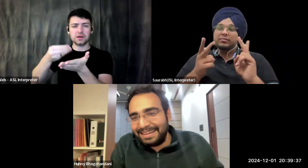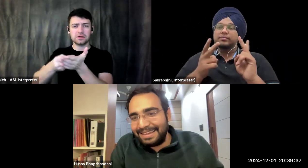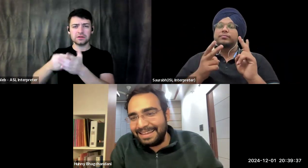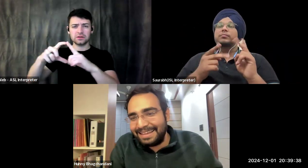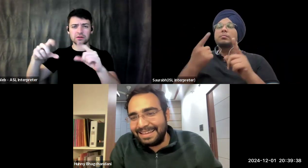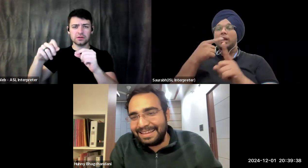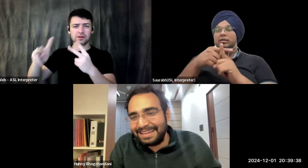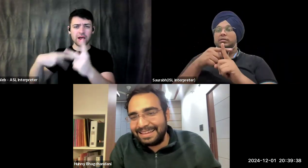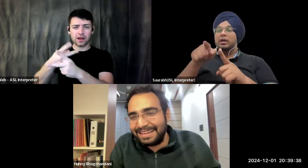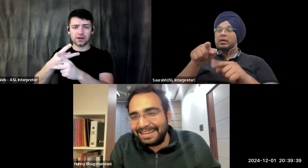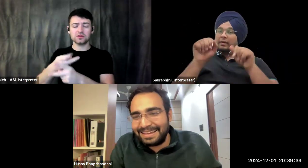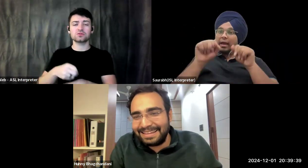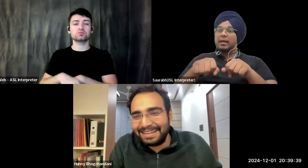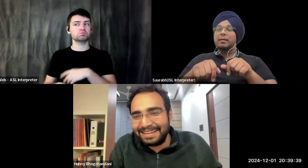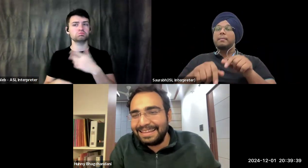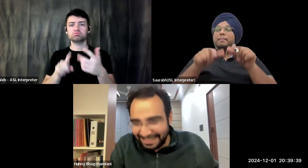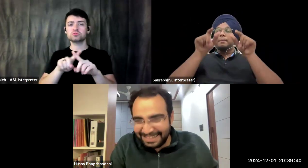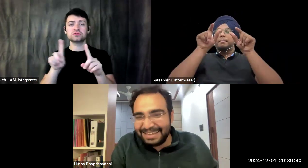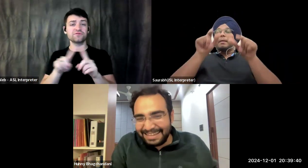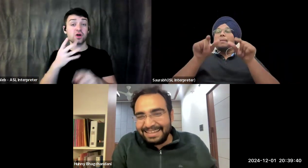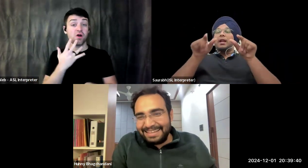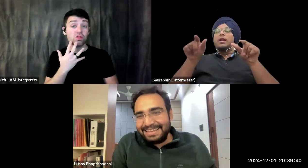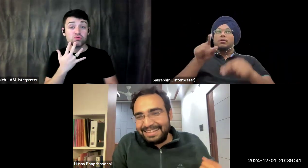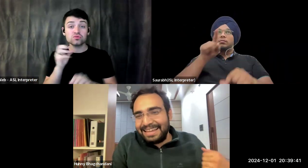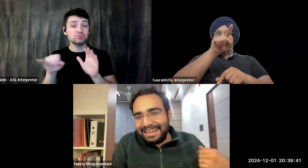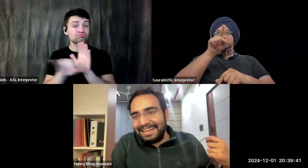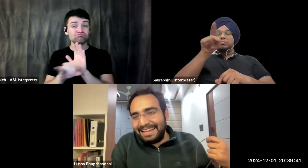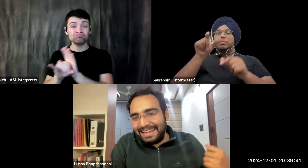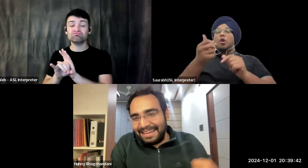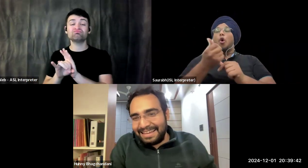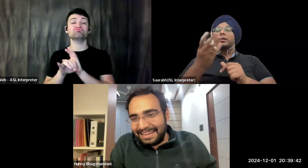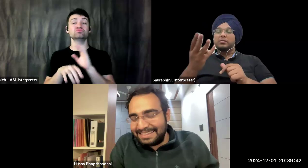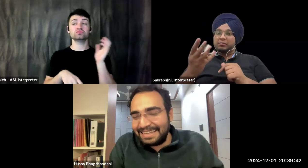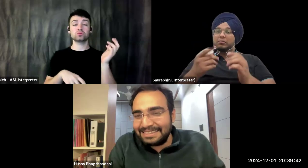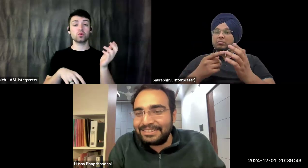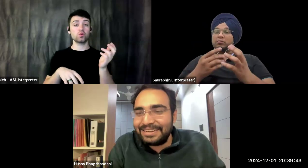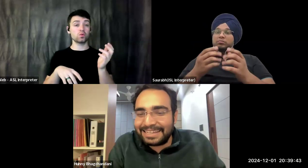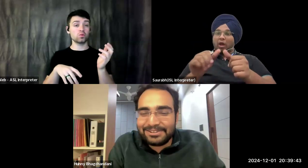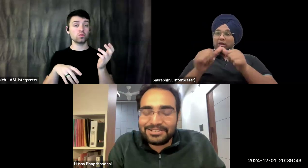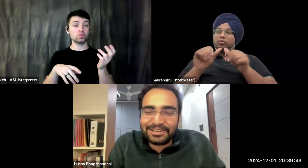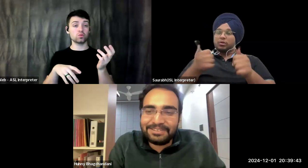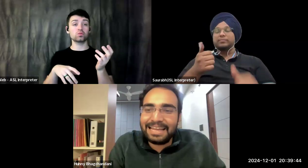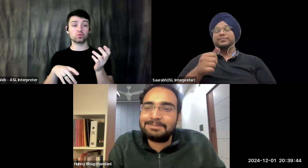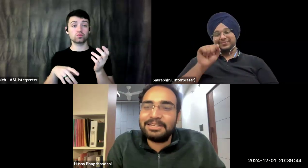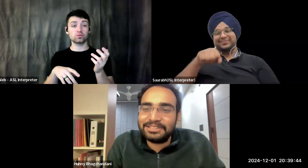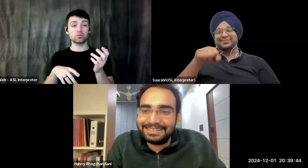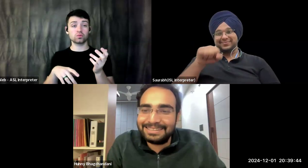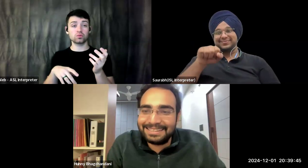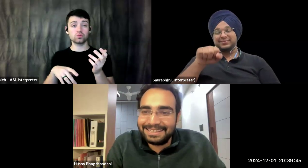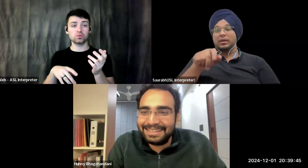And I thought I read that it could identify people also if you train it. Is it something like that? [Hunny speaking] Exactly. So it can also give you the expressions.